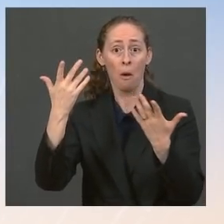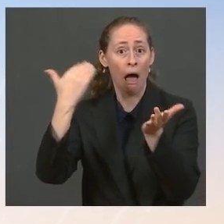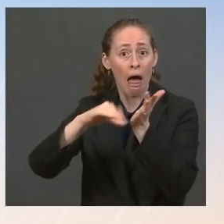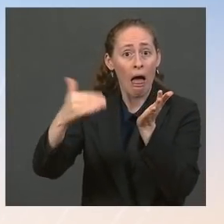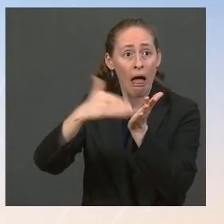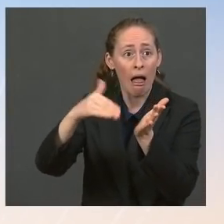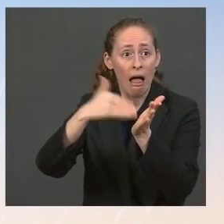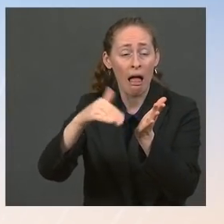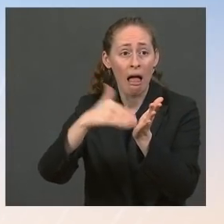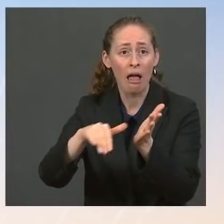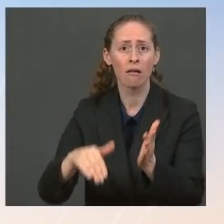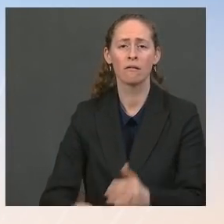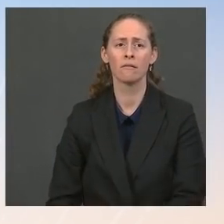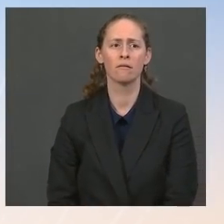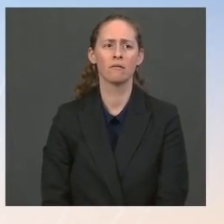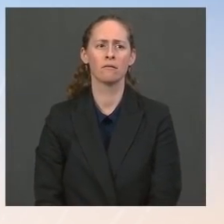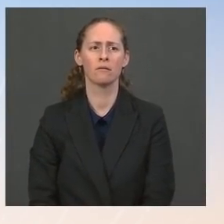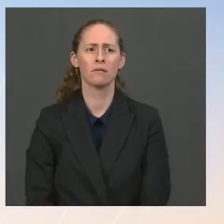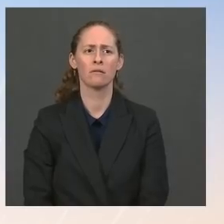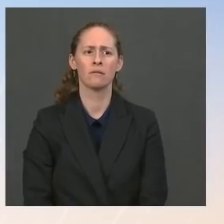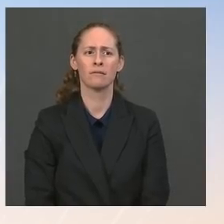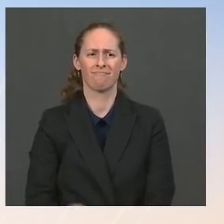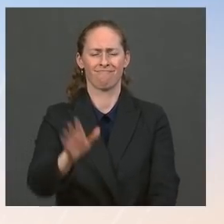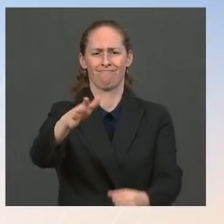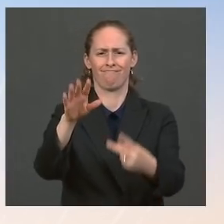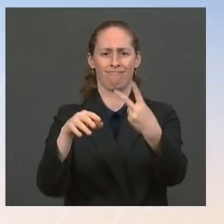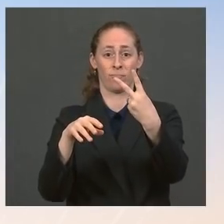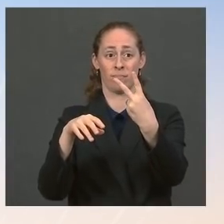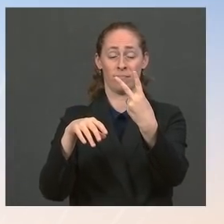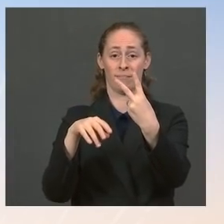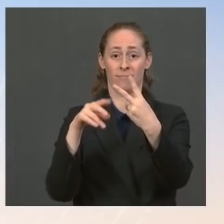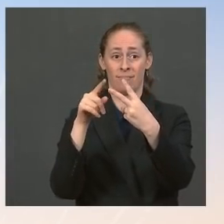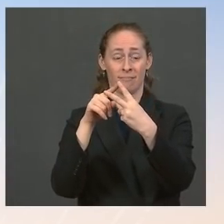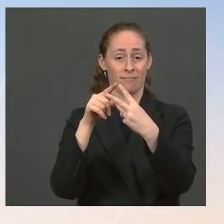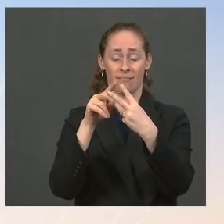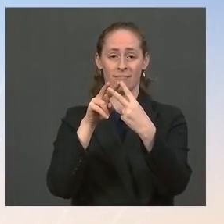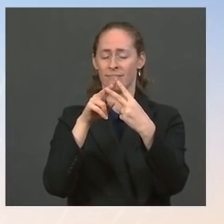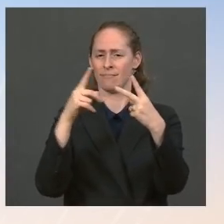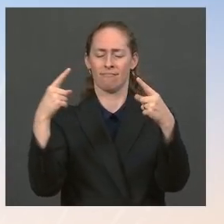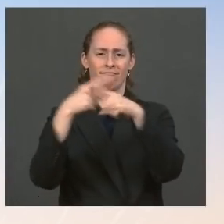you're conflating two very different phenomenon, two very different processes.